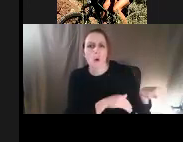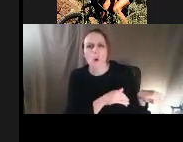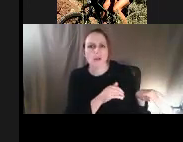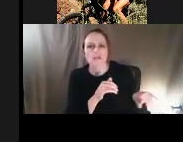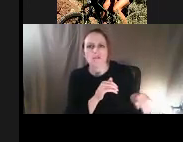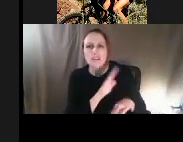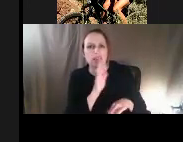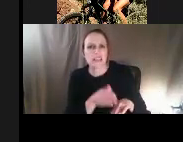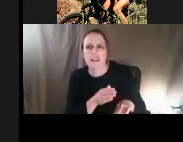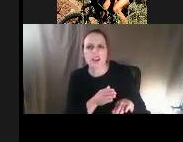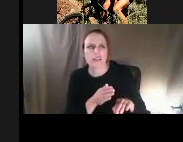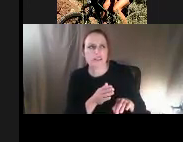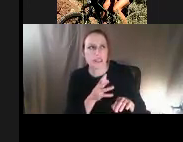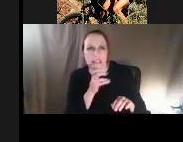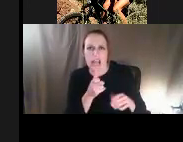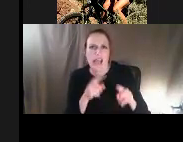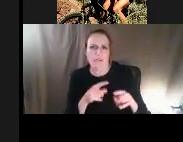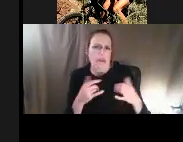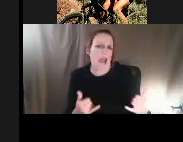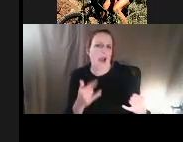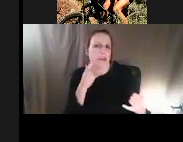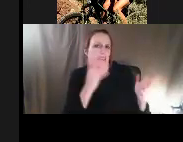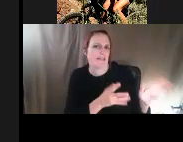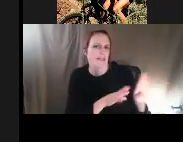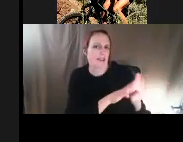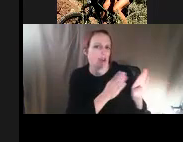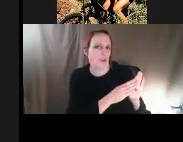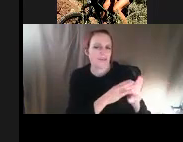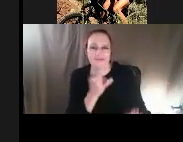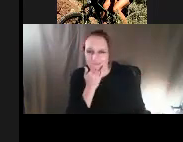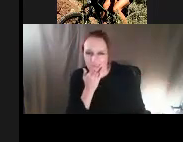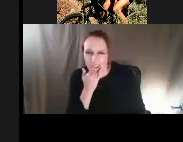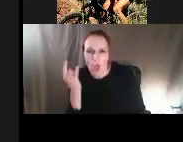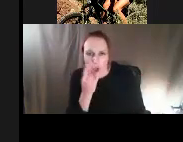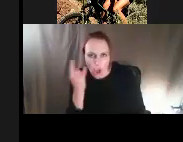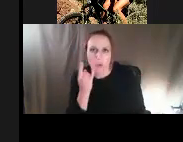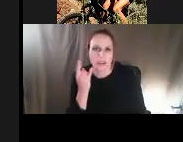So, it's that consciousness again that we have to avoid going on autopilot, because when